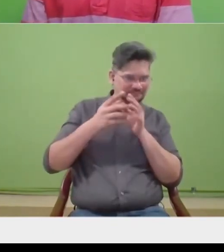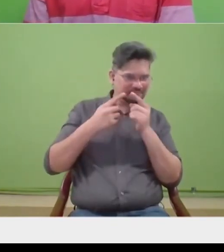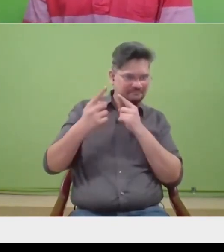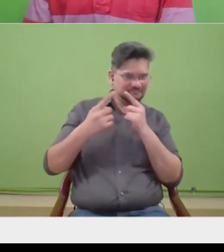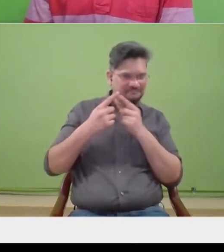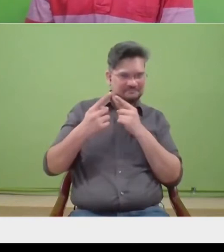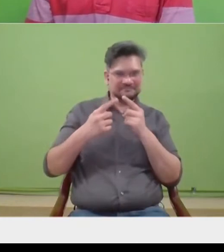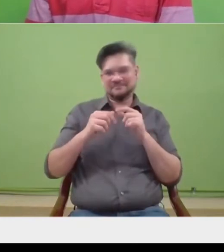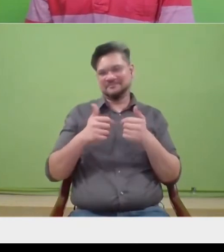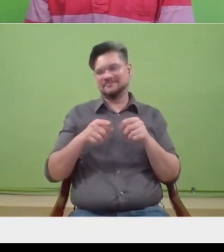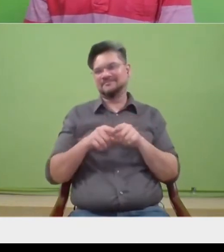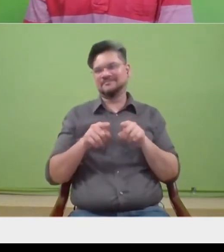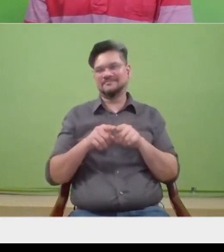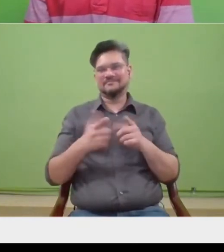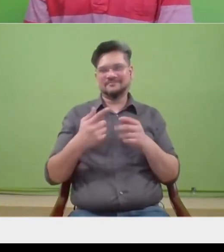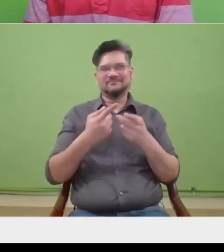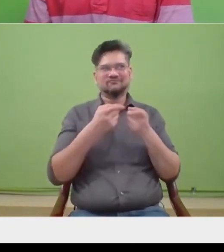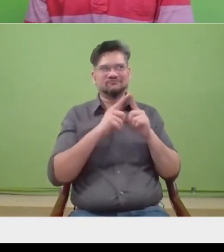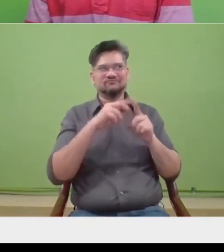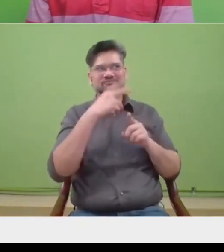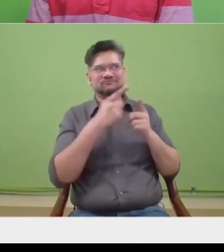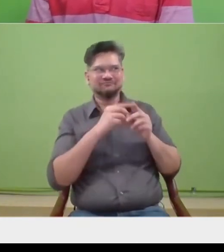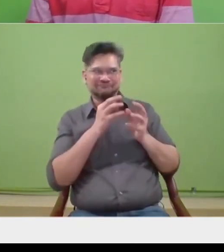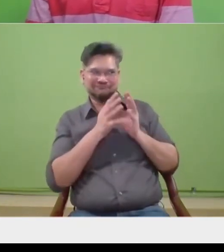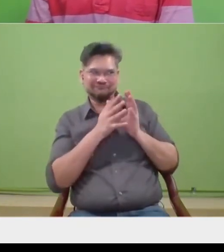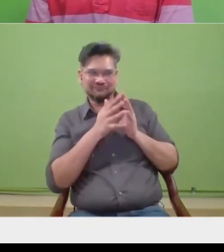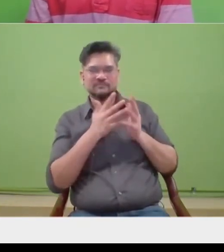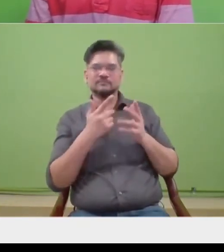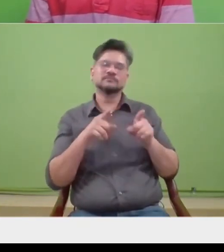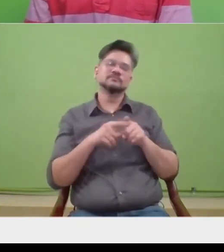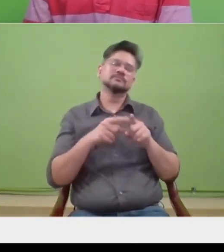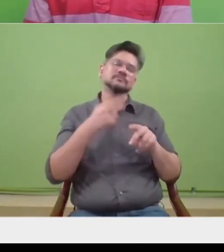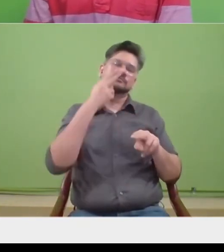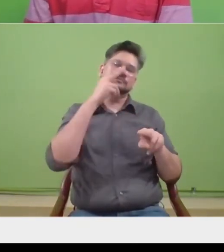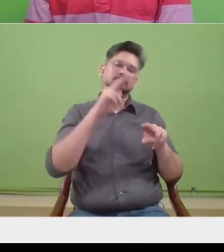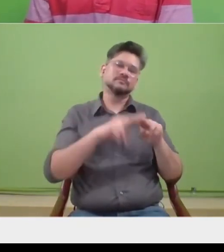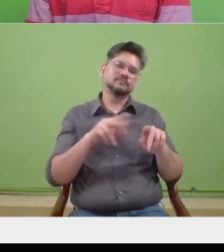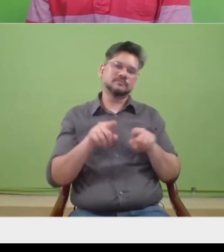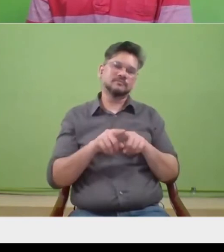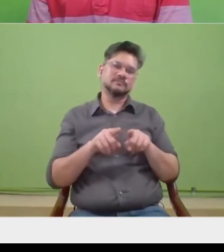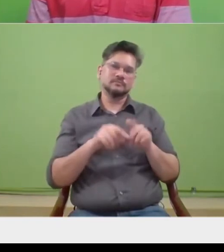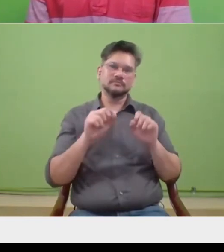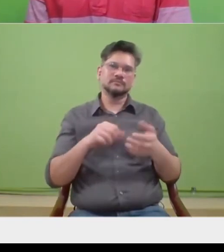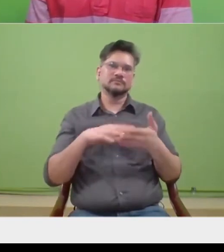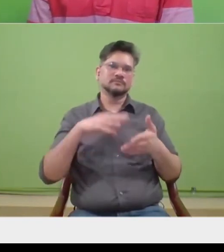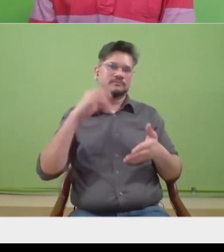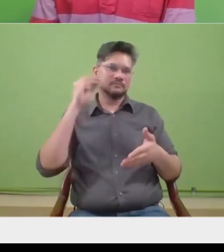from room to another and such things just make it fun for them and then they learn it peer